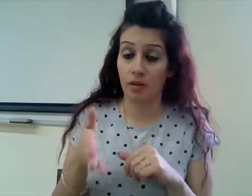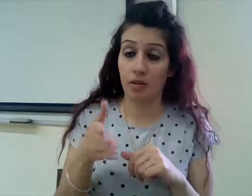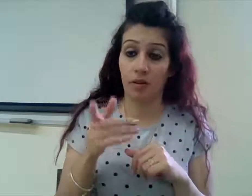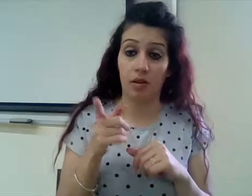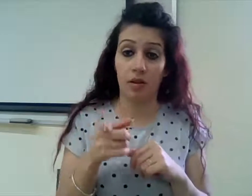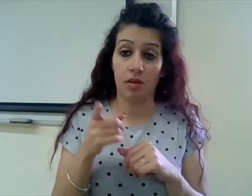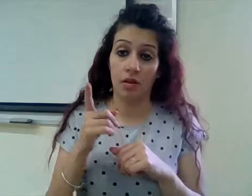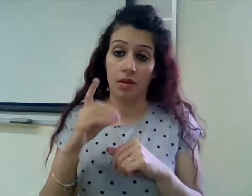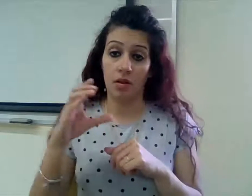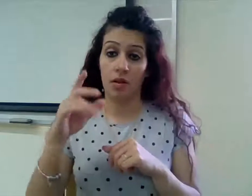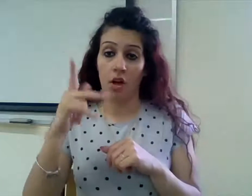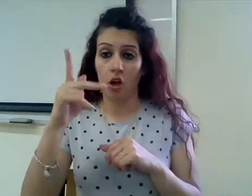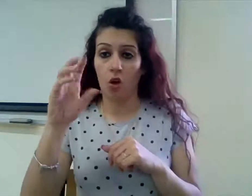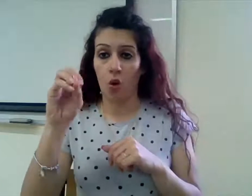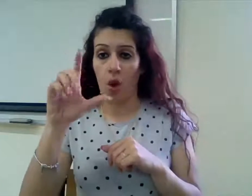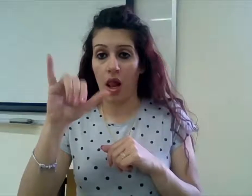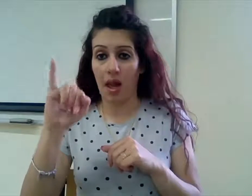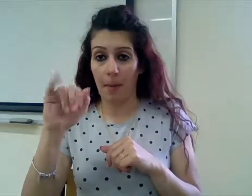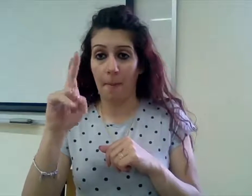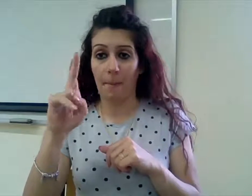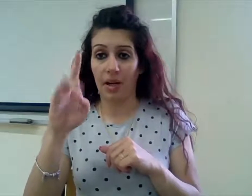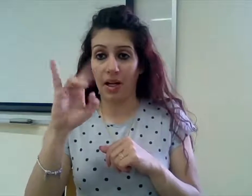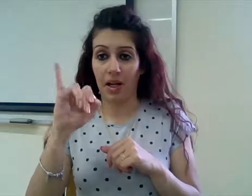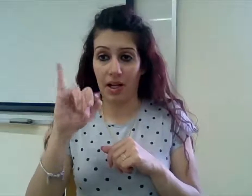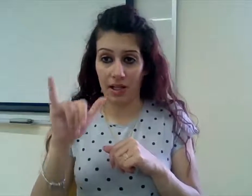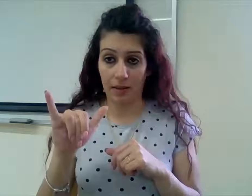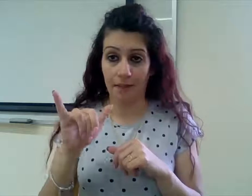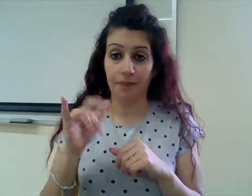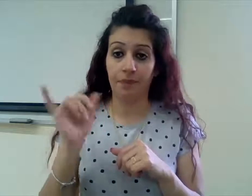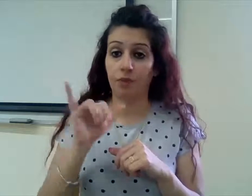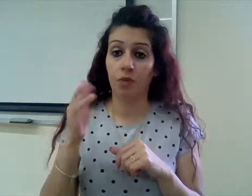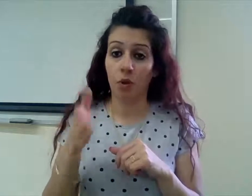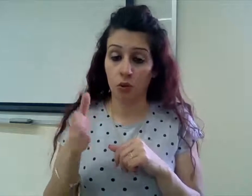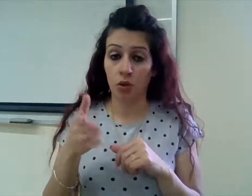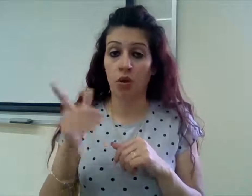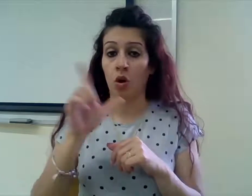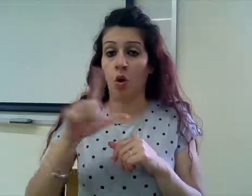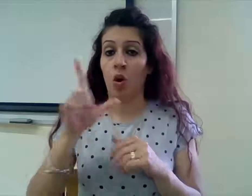parents working with parents to support their children and one innovative